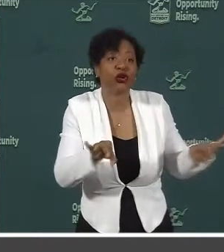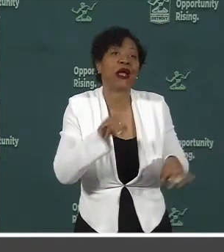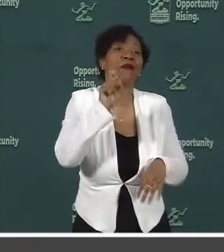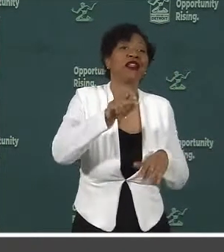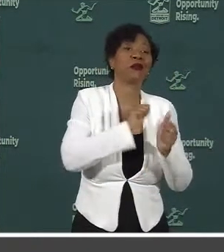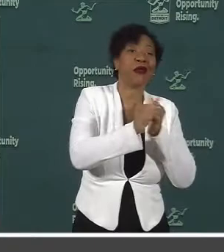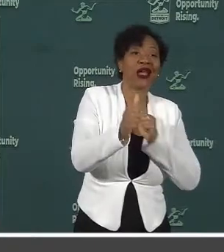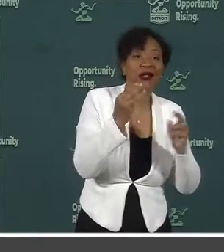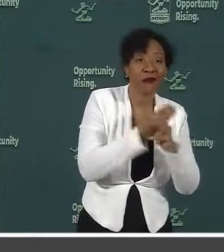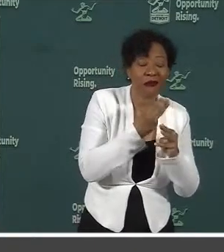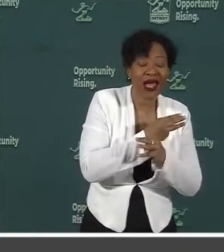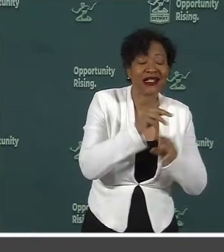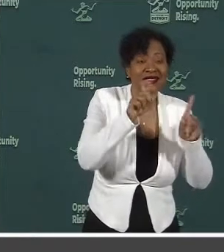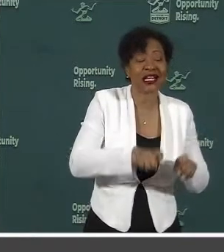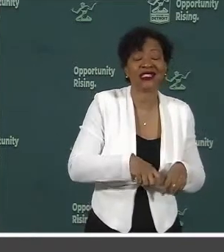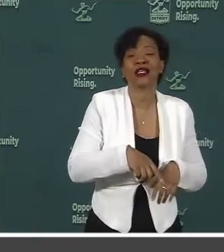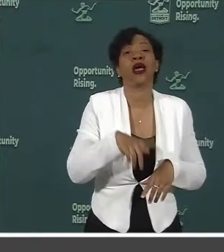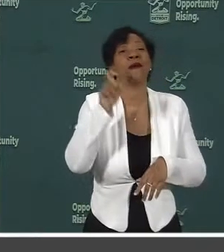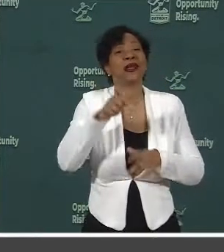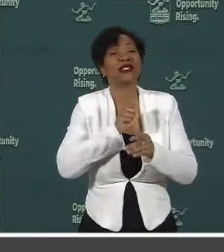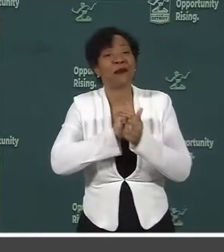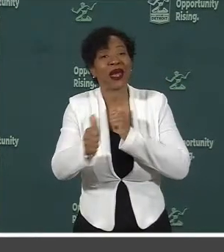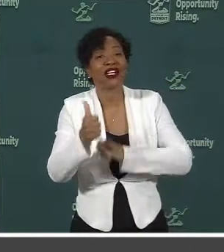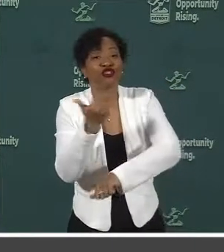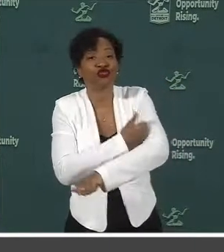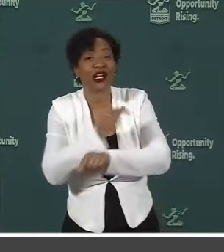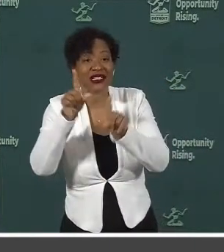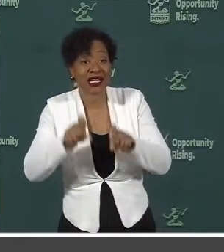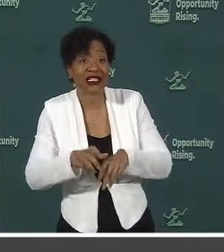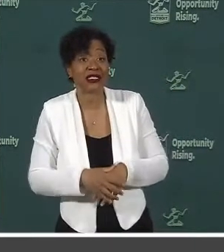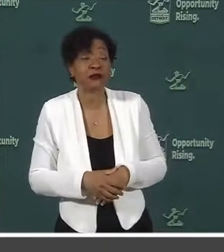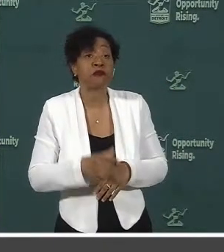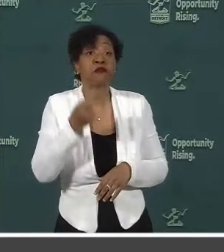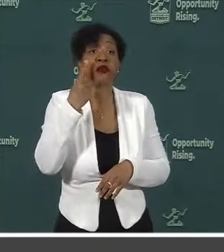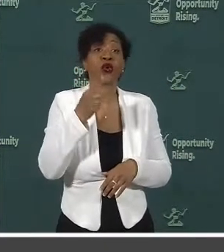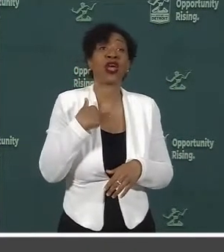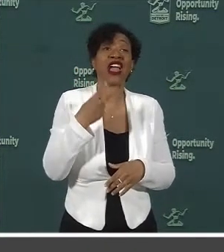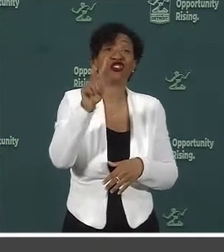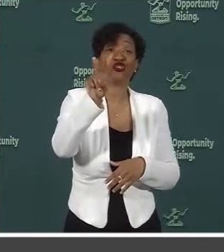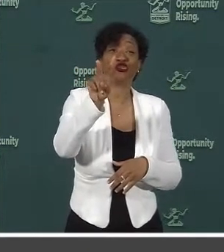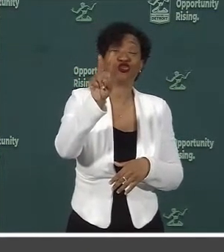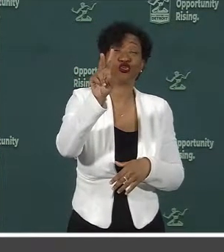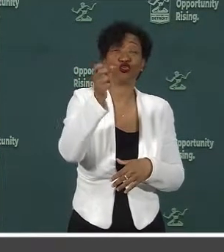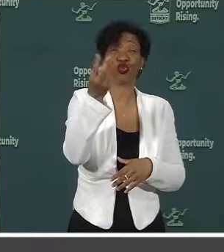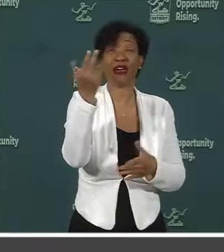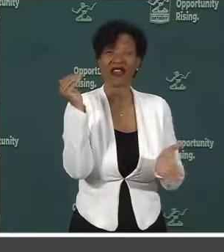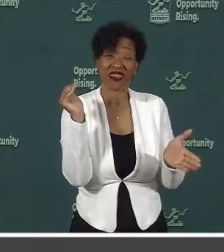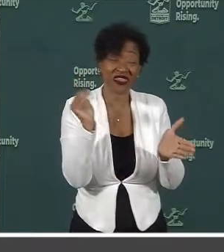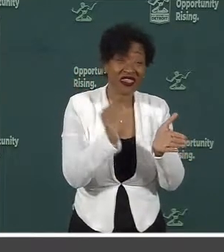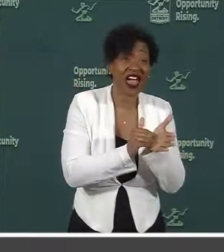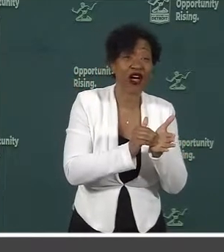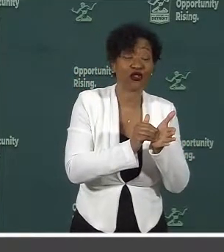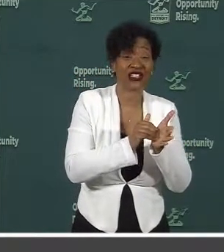BE DRUG FREE WE HAD TWELVE THOUSAND APPLICANTS AND THE FIRST FOUR THOUSAND ONE HUNDRED JOBS WERE HIRED ALL FOUR